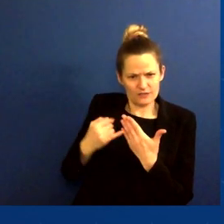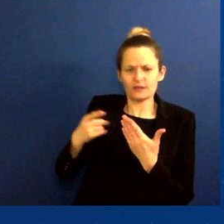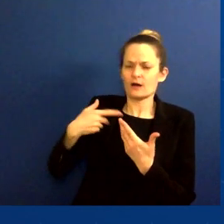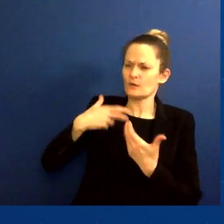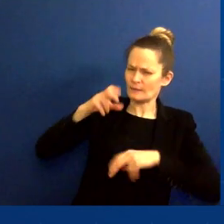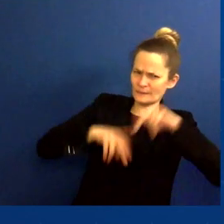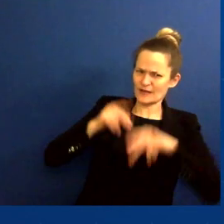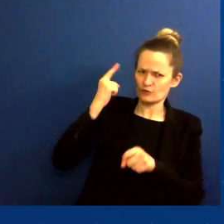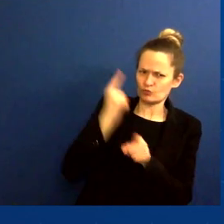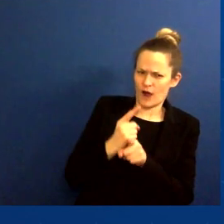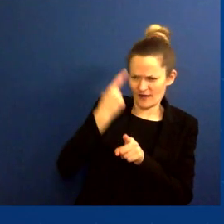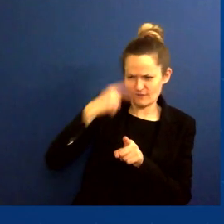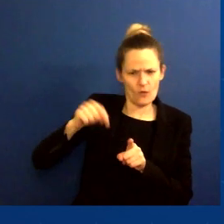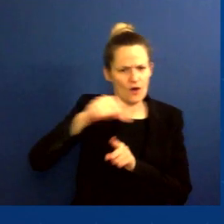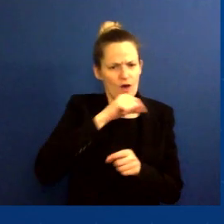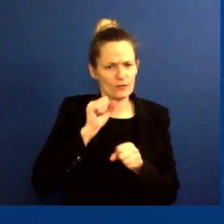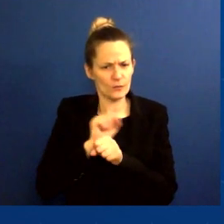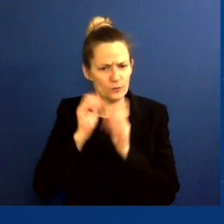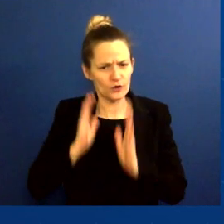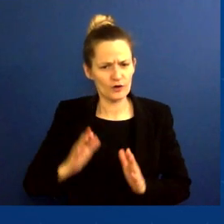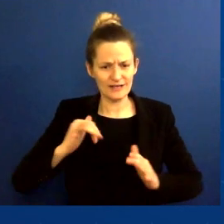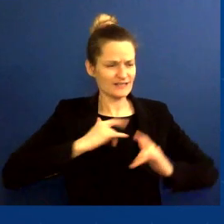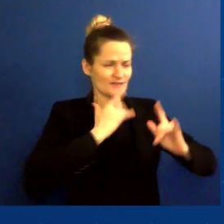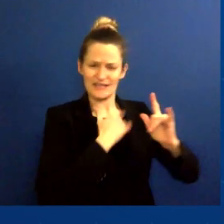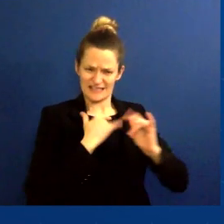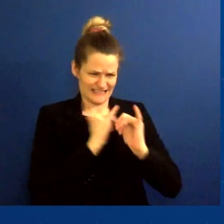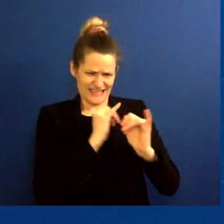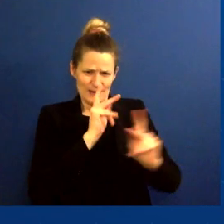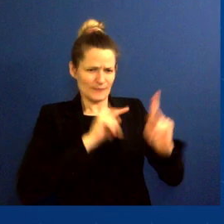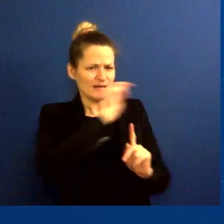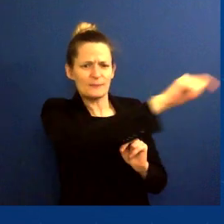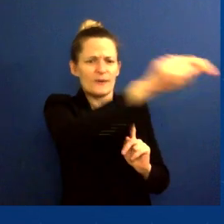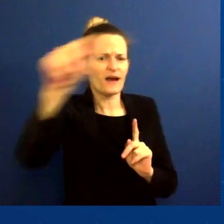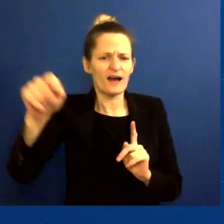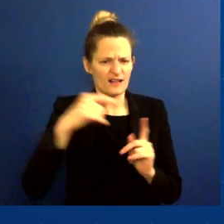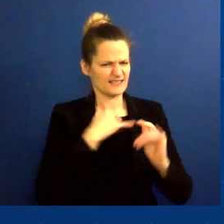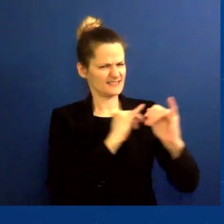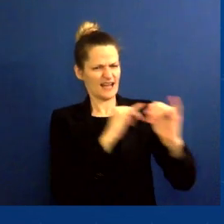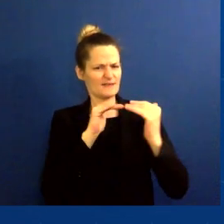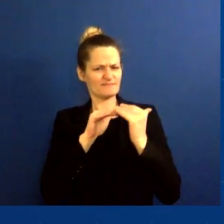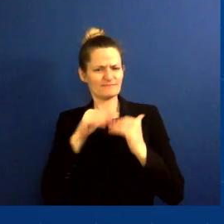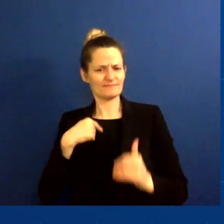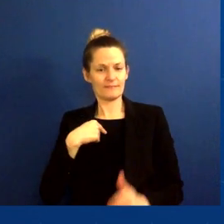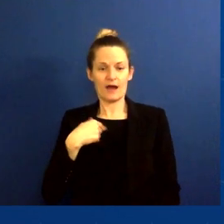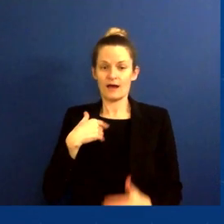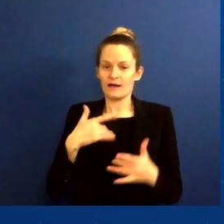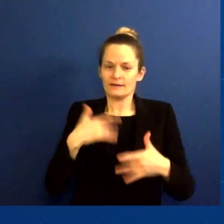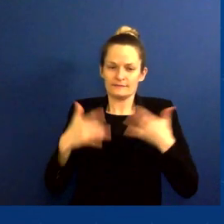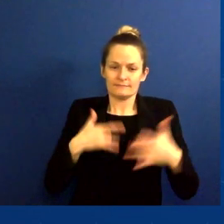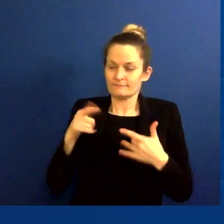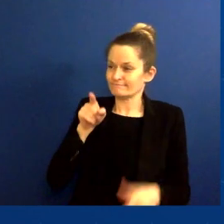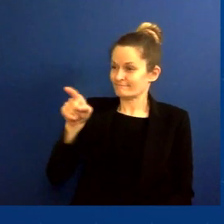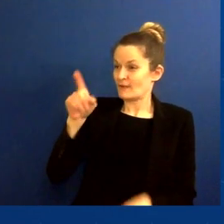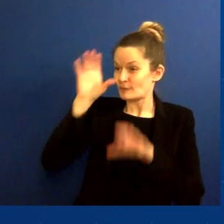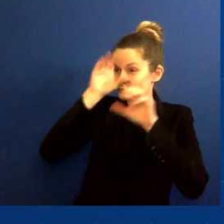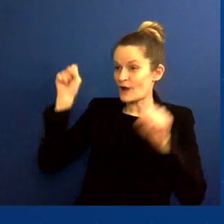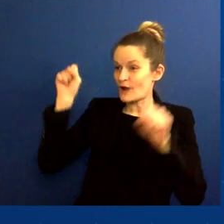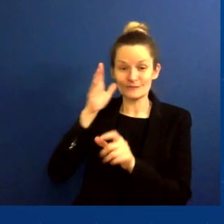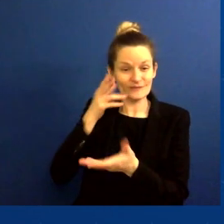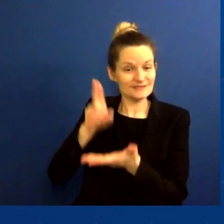That's the goal of the executive order that was signed here today to make sure the federal construction projects